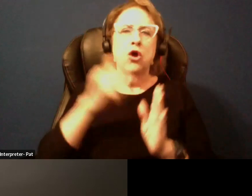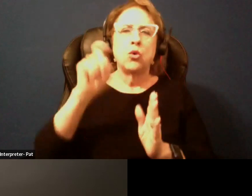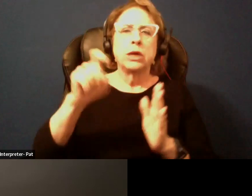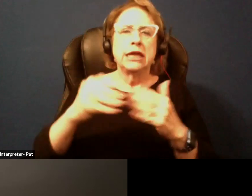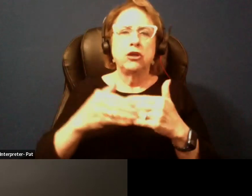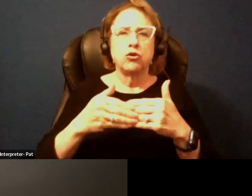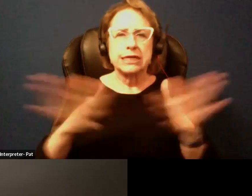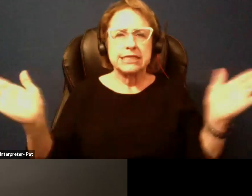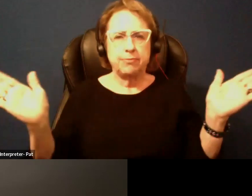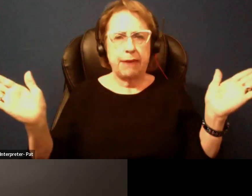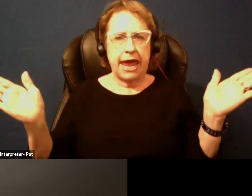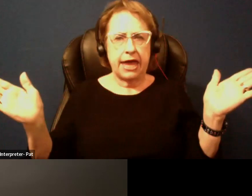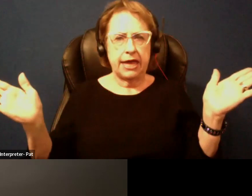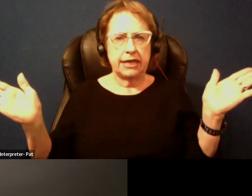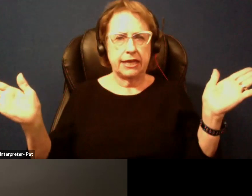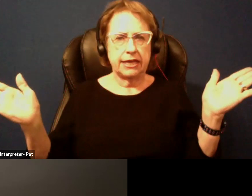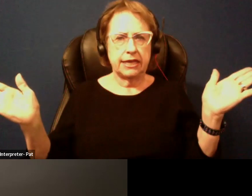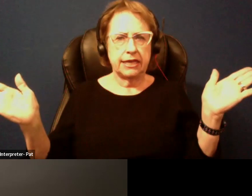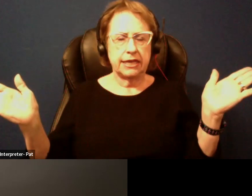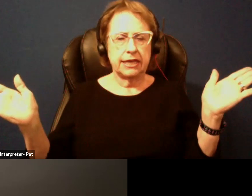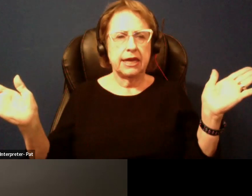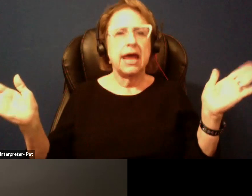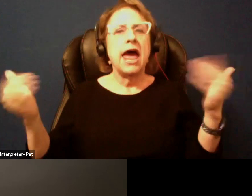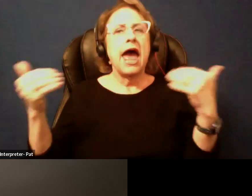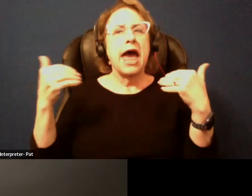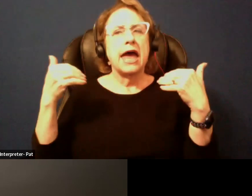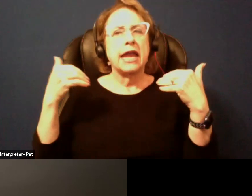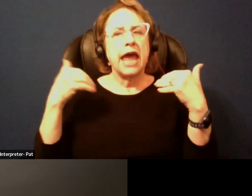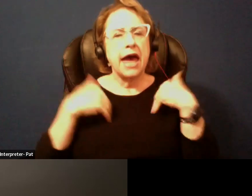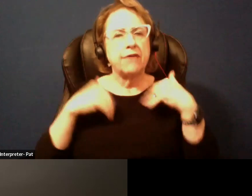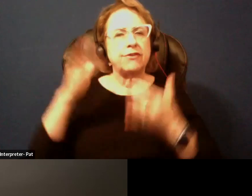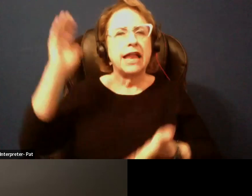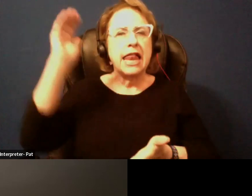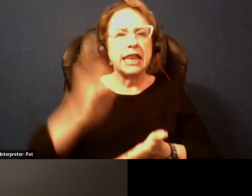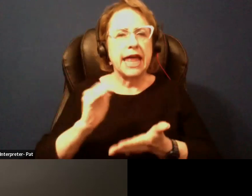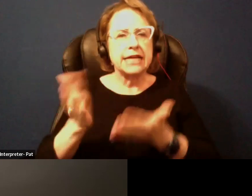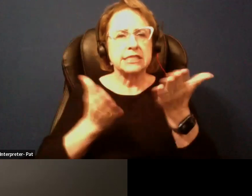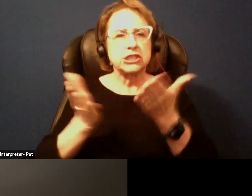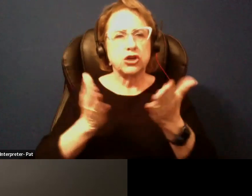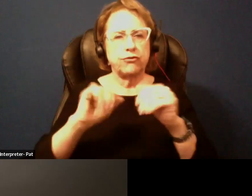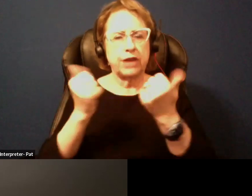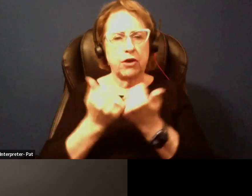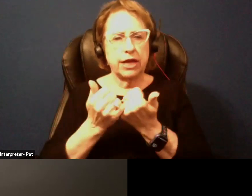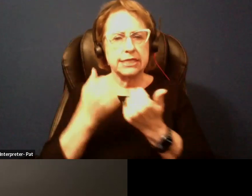app, we have to expand into underserved areas. We're working on projects with the incarcerated